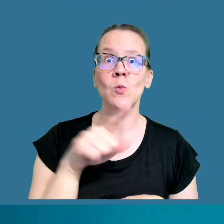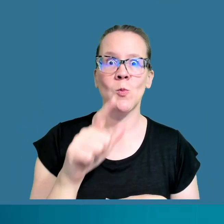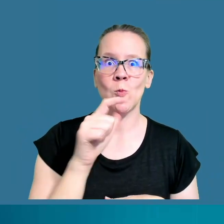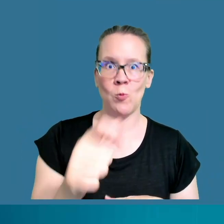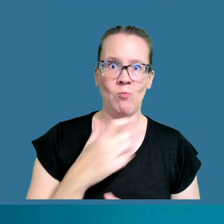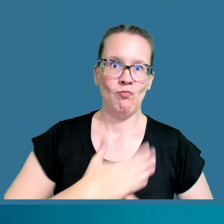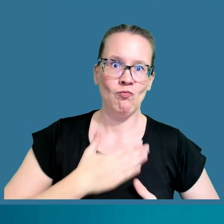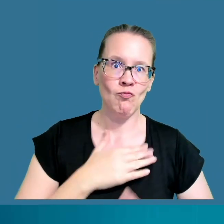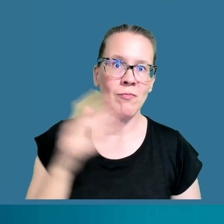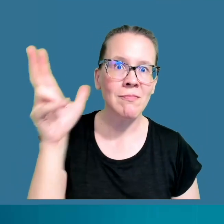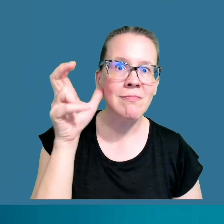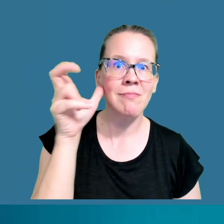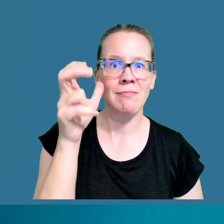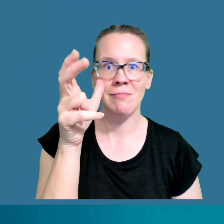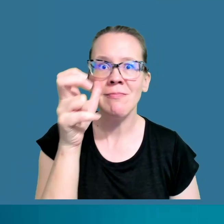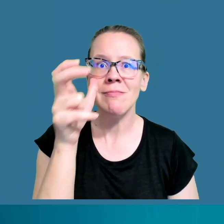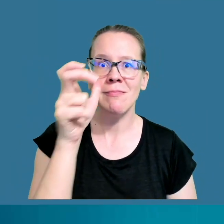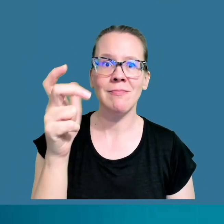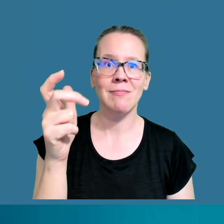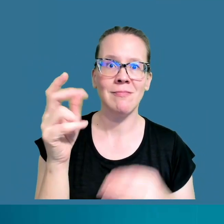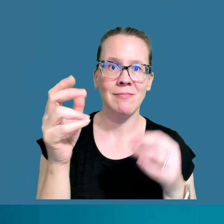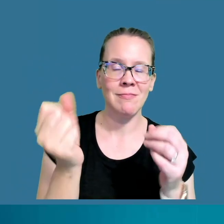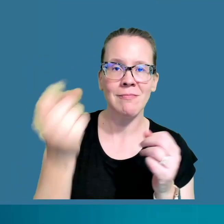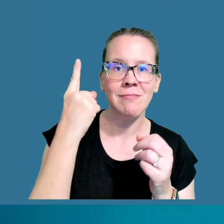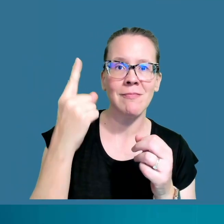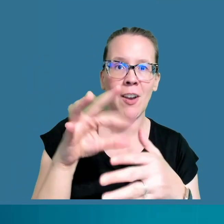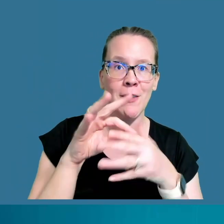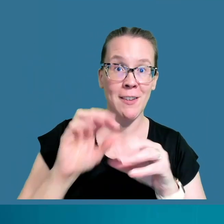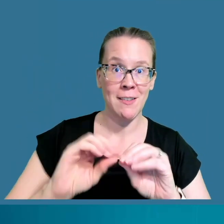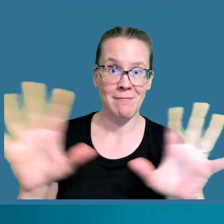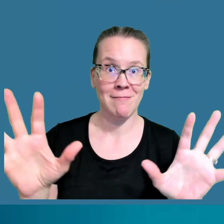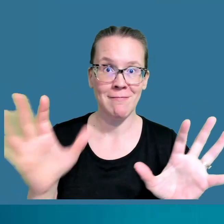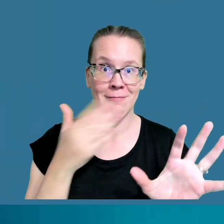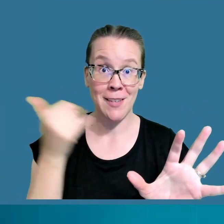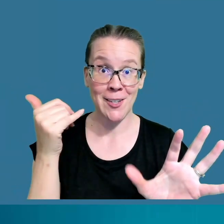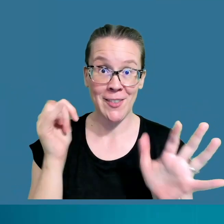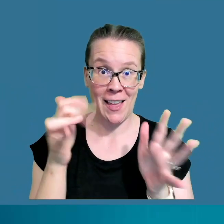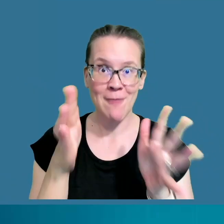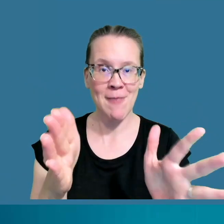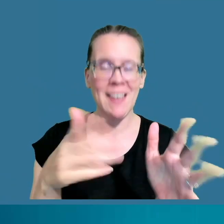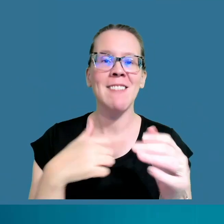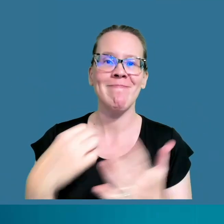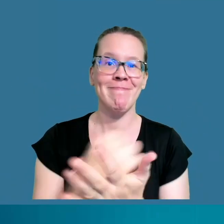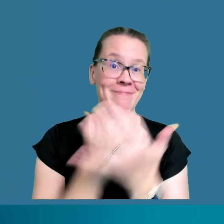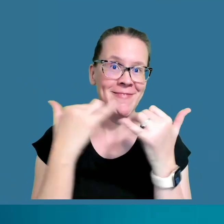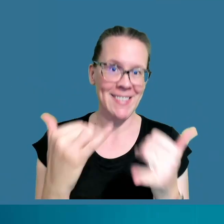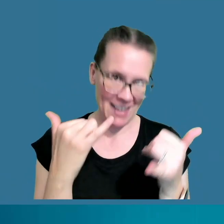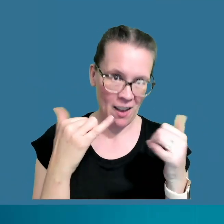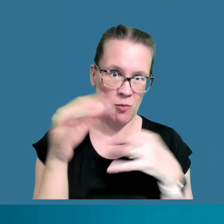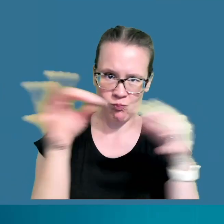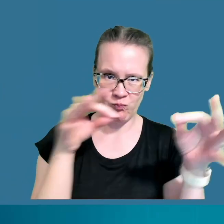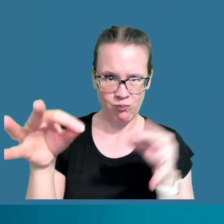So those of you who enjoy, uh, listening to your tutorials or seeing them in ASL - this